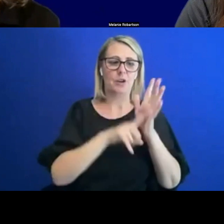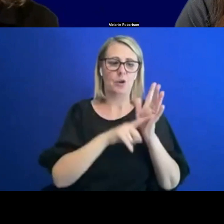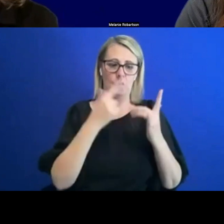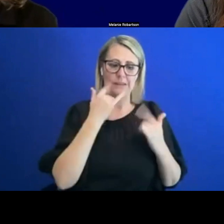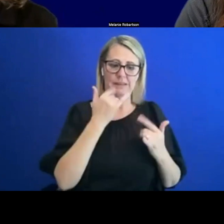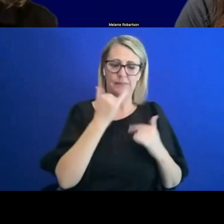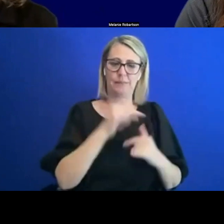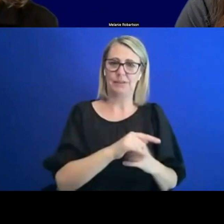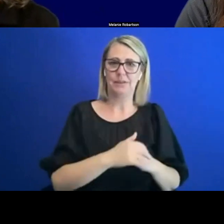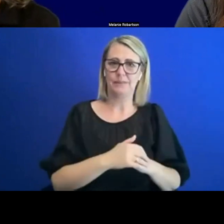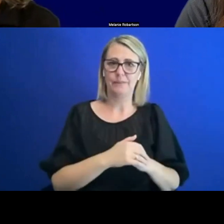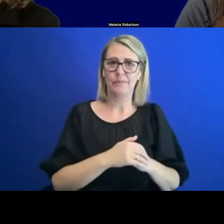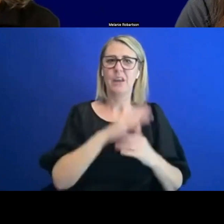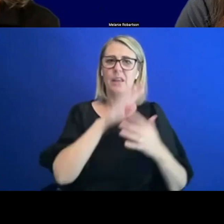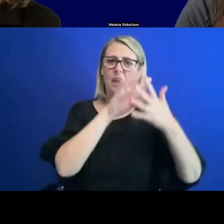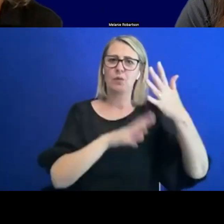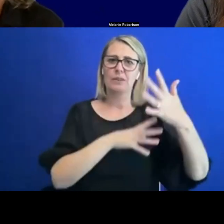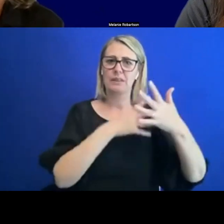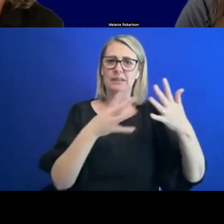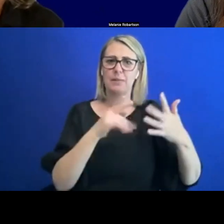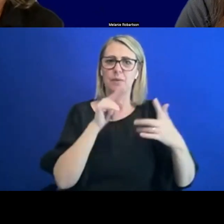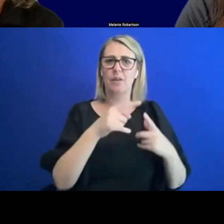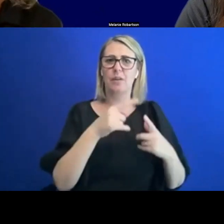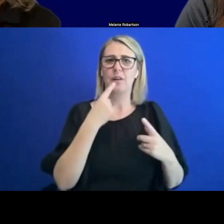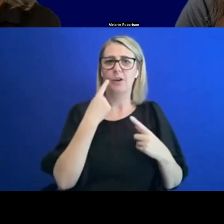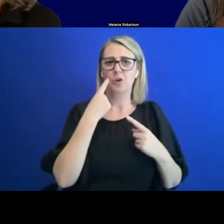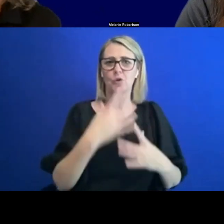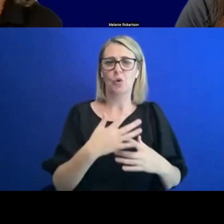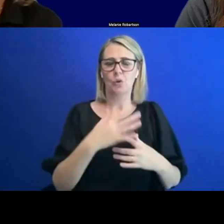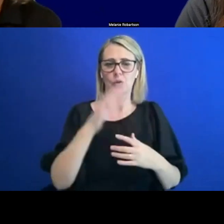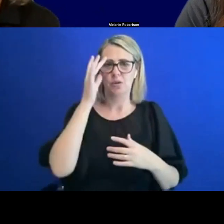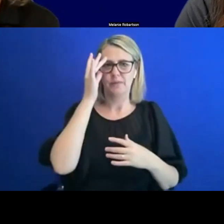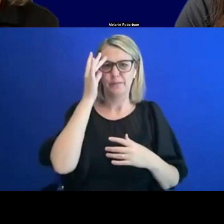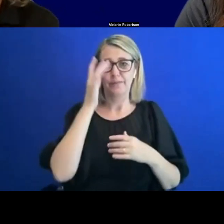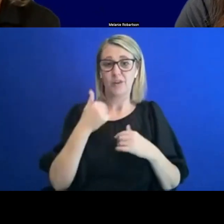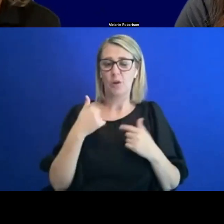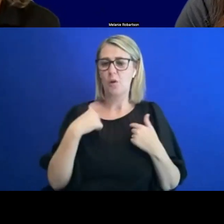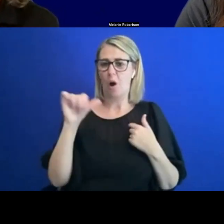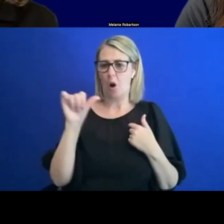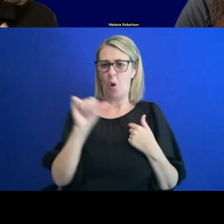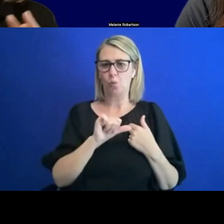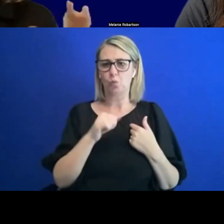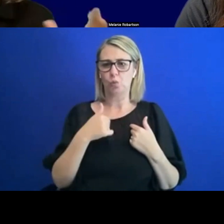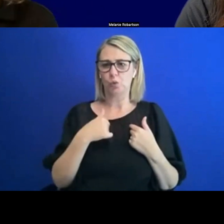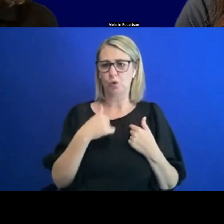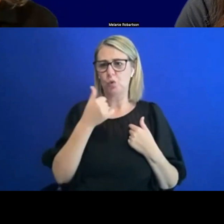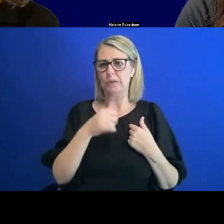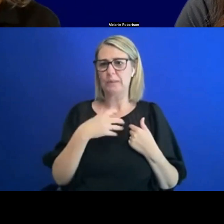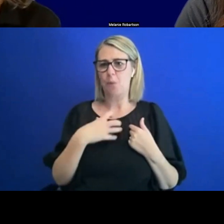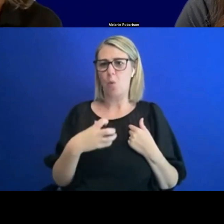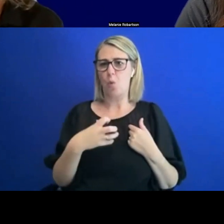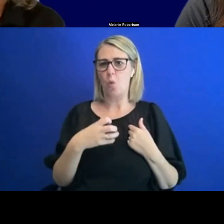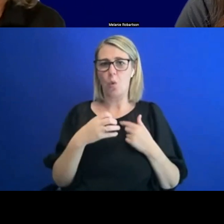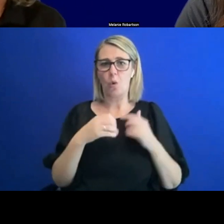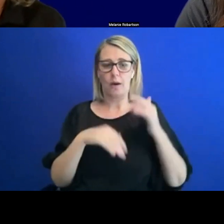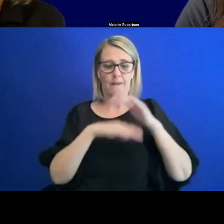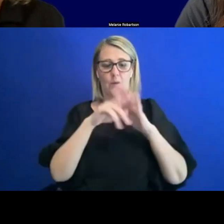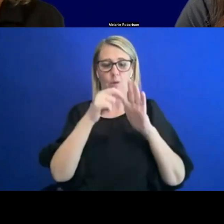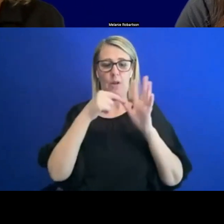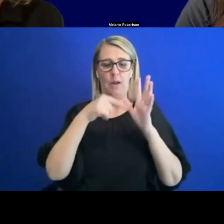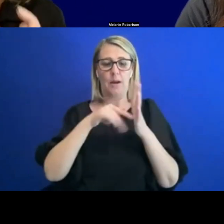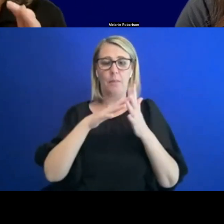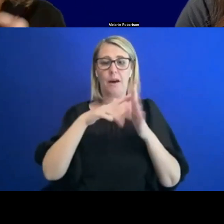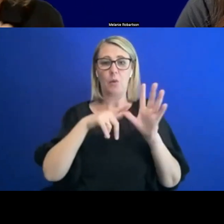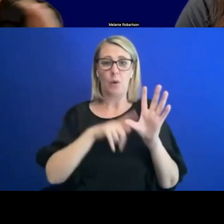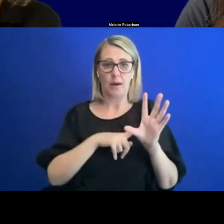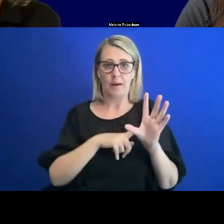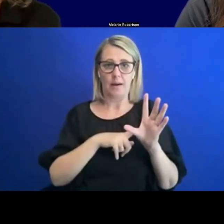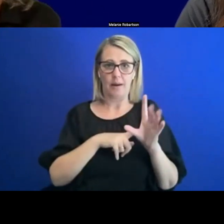a table that I demonstrated. So I would tend to use more the full pathway, but in the presence of